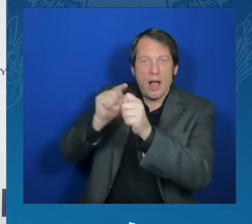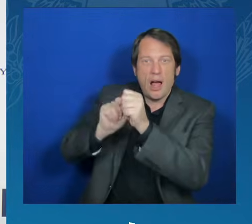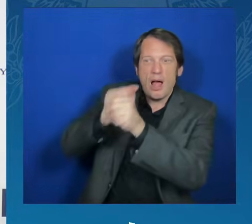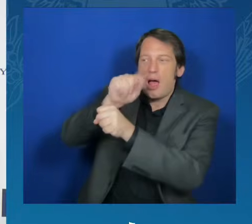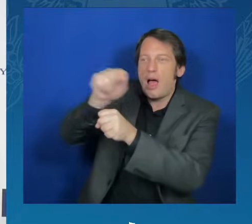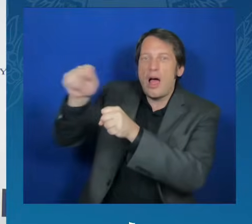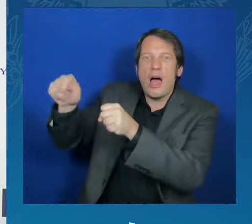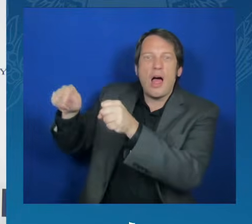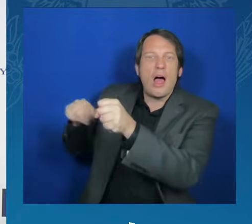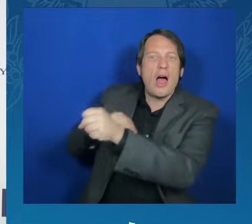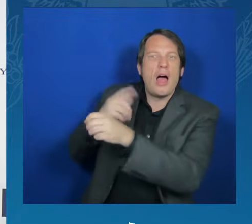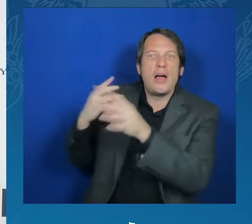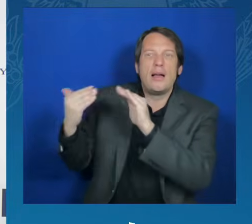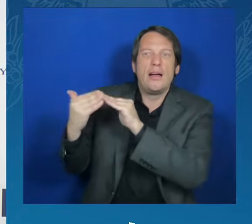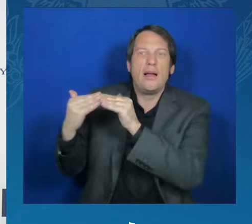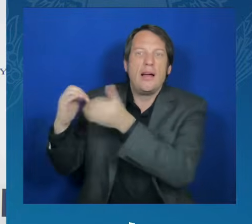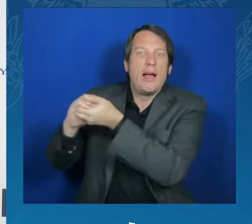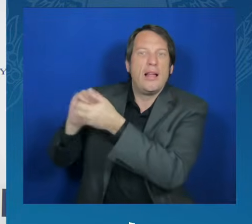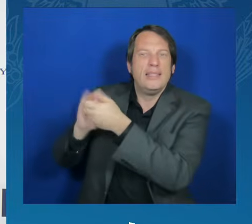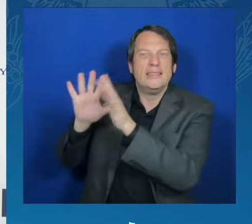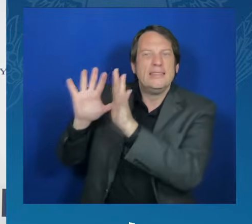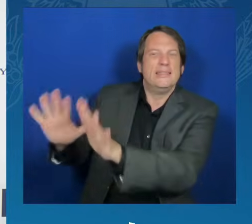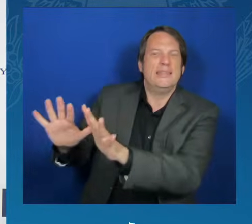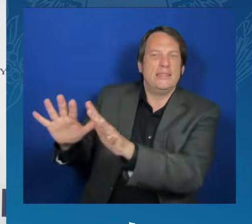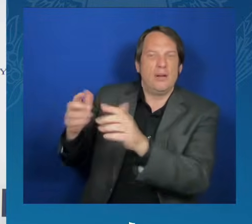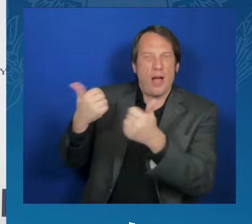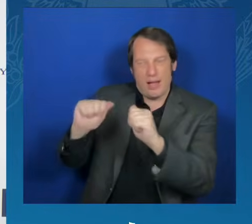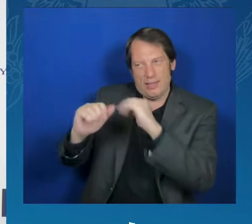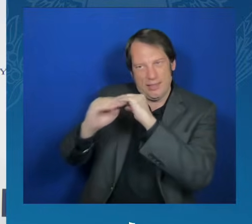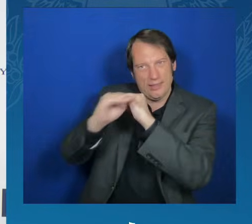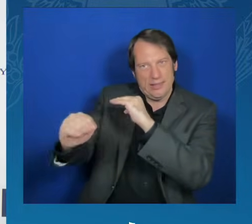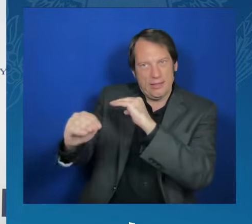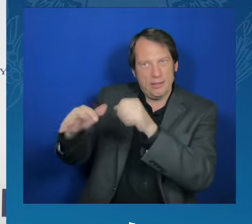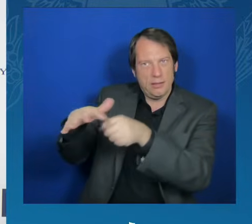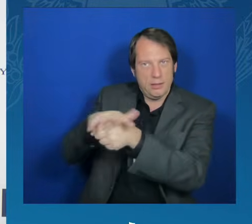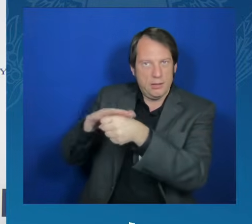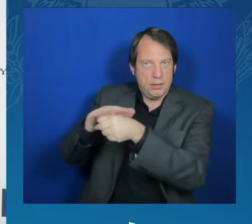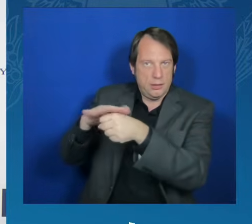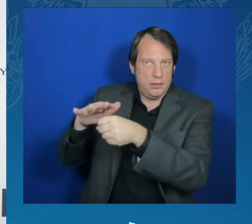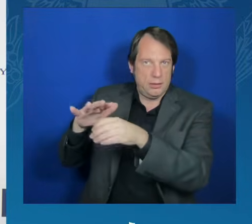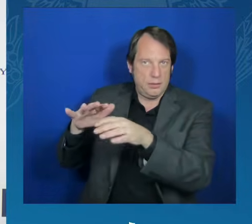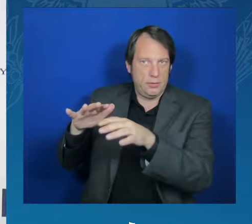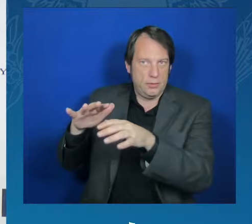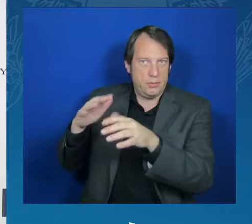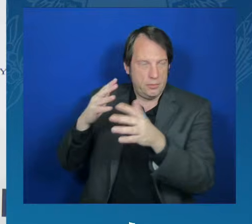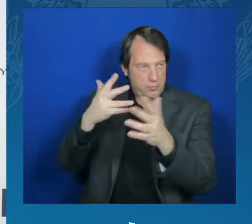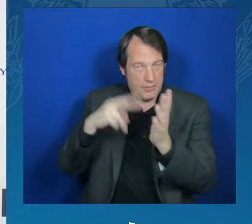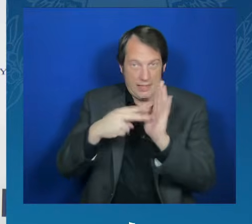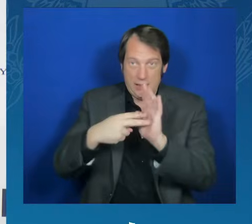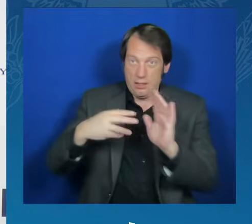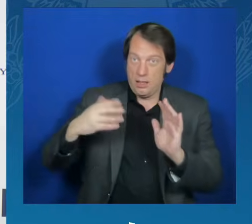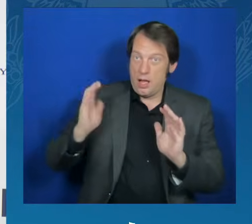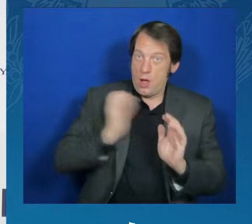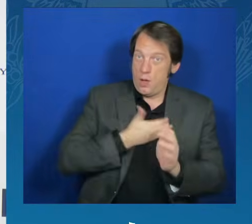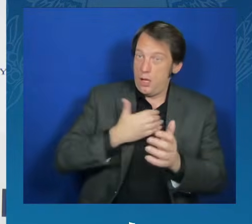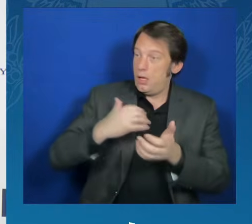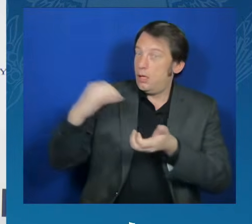In addition, we have strengthened our partnerships on the continent of Africa, understanding that the innovation happening